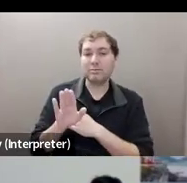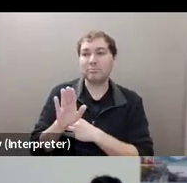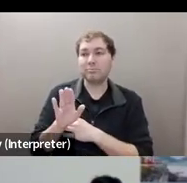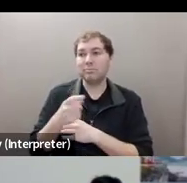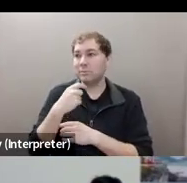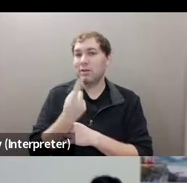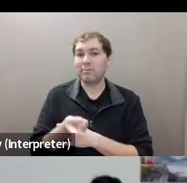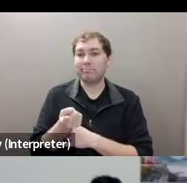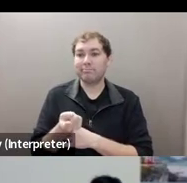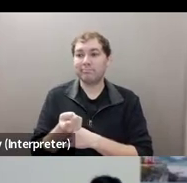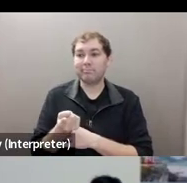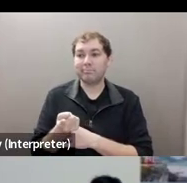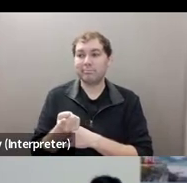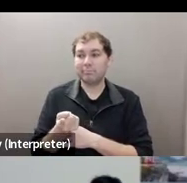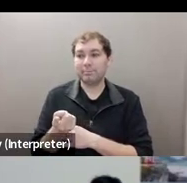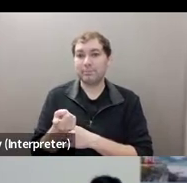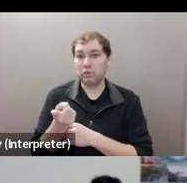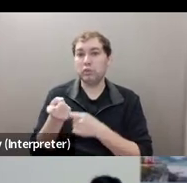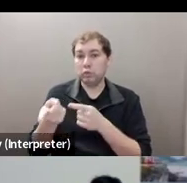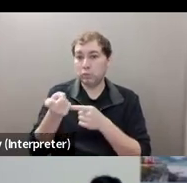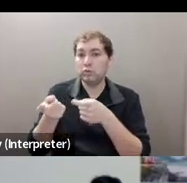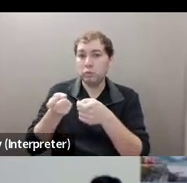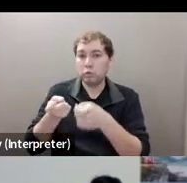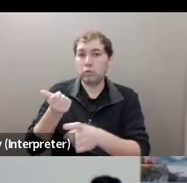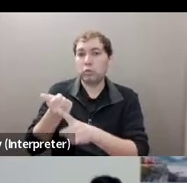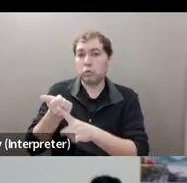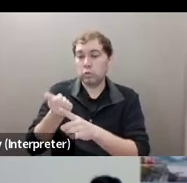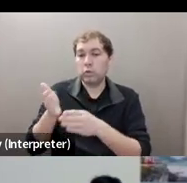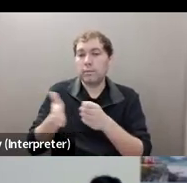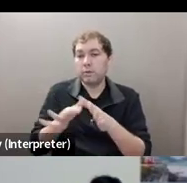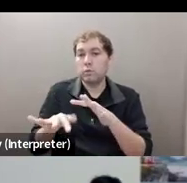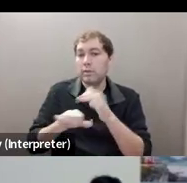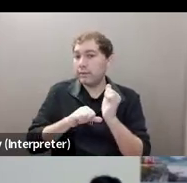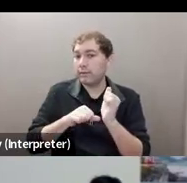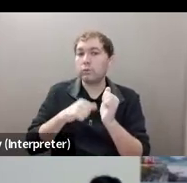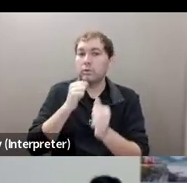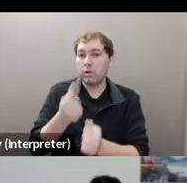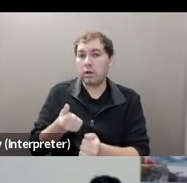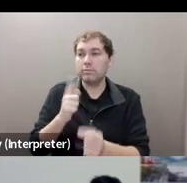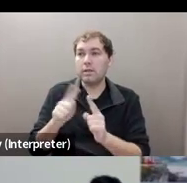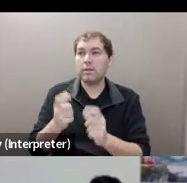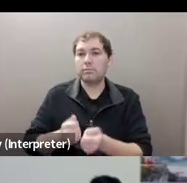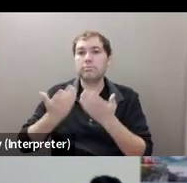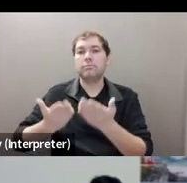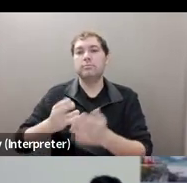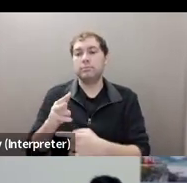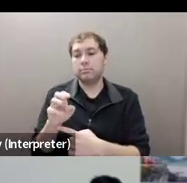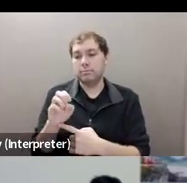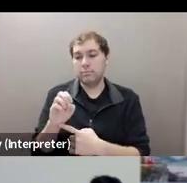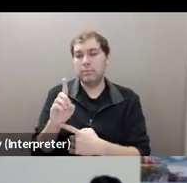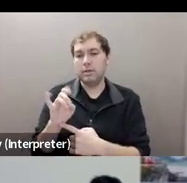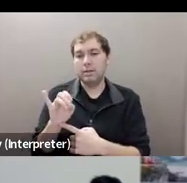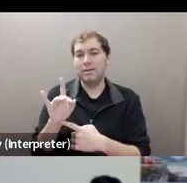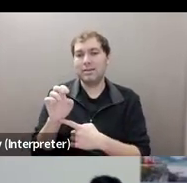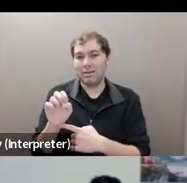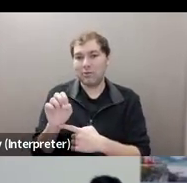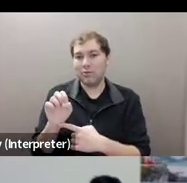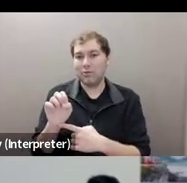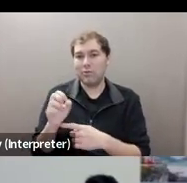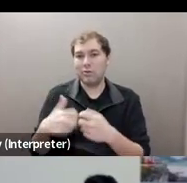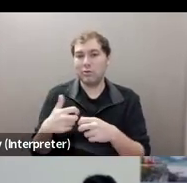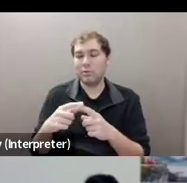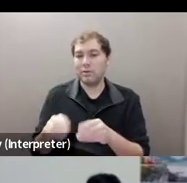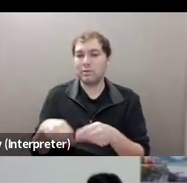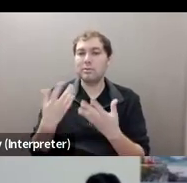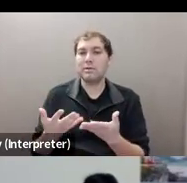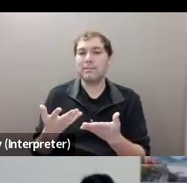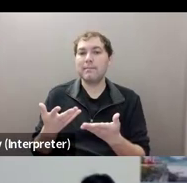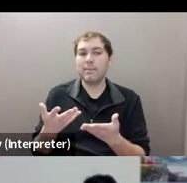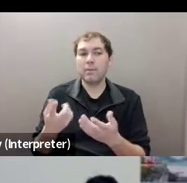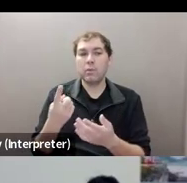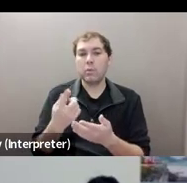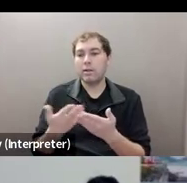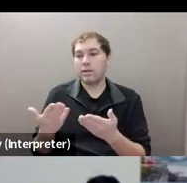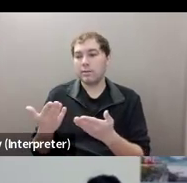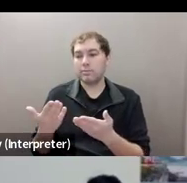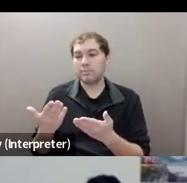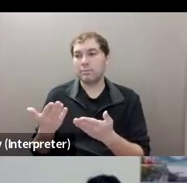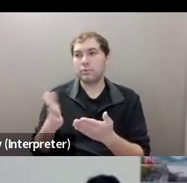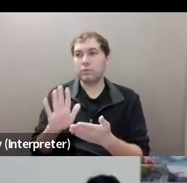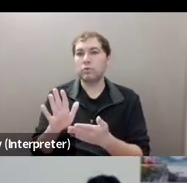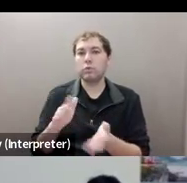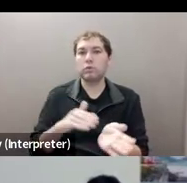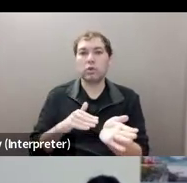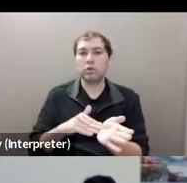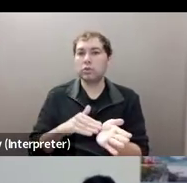Rebecca - APRIL: you know you, you have control over your plan to leave. But sometimes that can bring up medicare issues. And so but just letting people know that one piece of information your doctor doesn't get to decide.